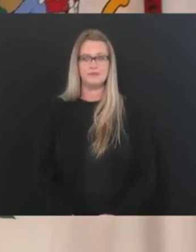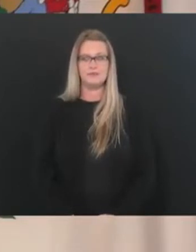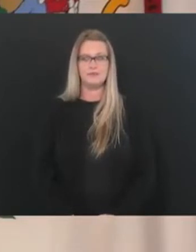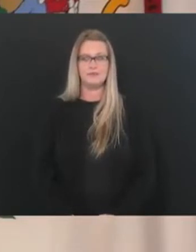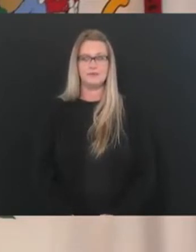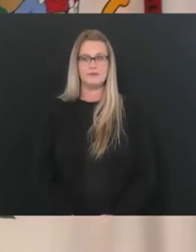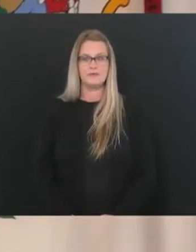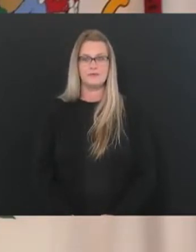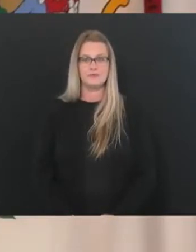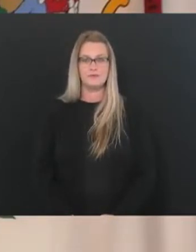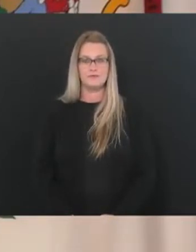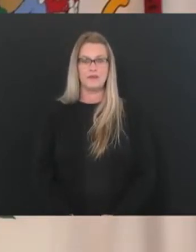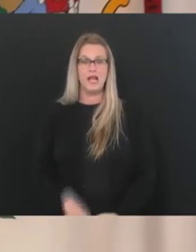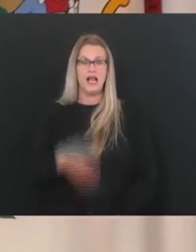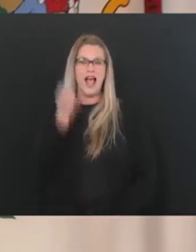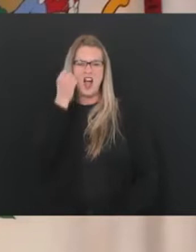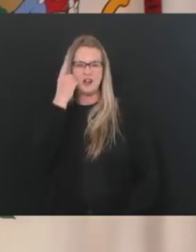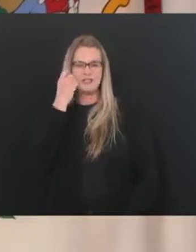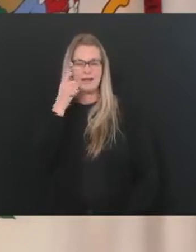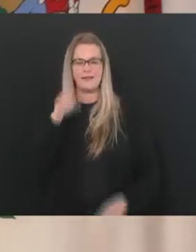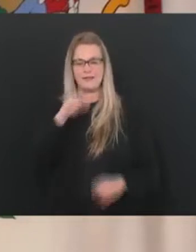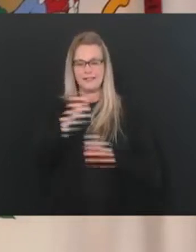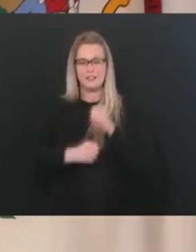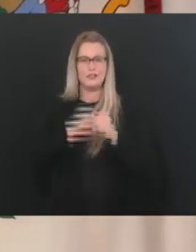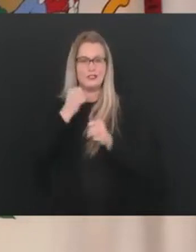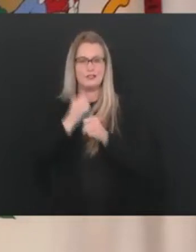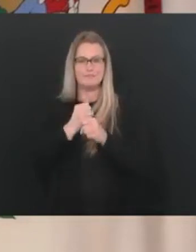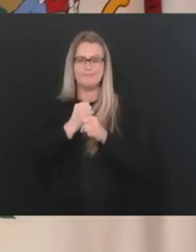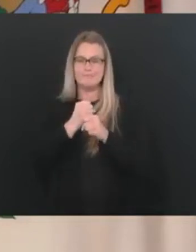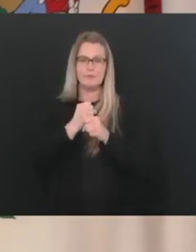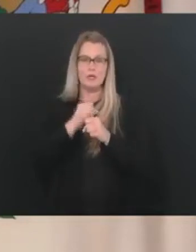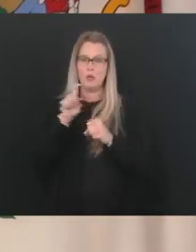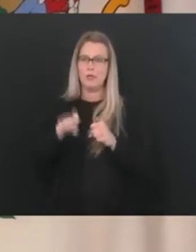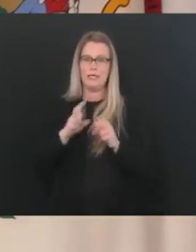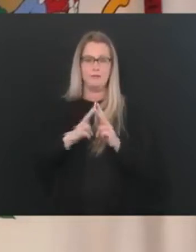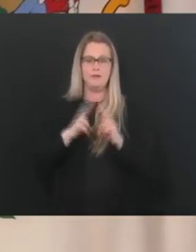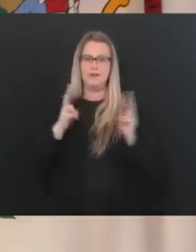SOMETHING I WANT TO DO. YOU KNOW, BECAUSE I THINK ESPECIALLY AT THIS TIME OF YEAR WE WANT TO BE VERY, VERY